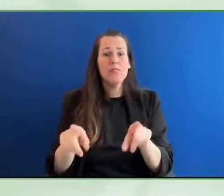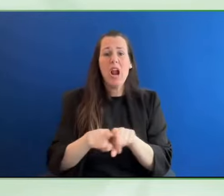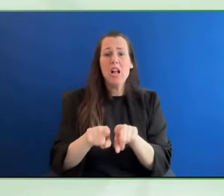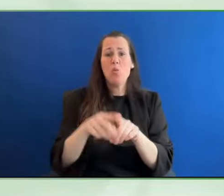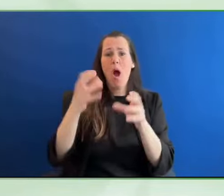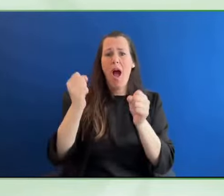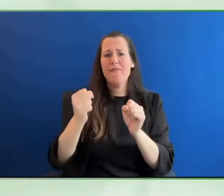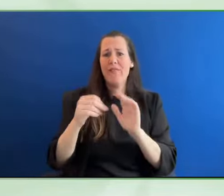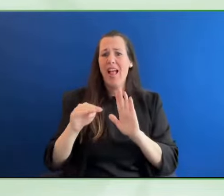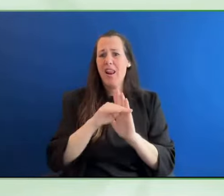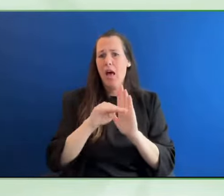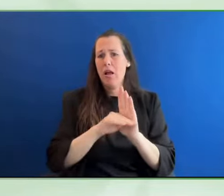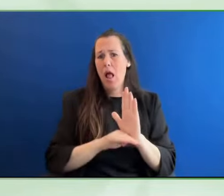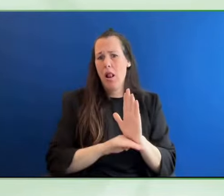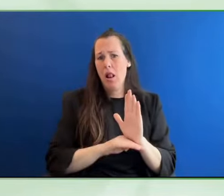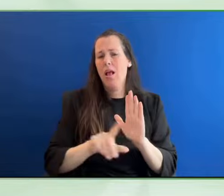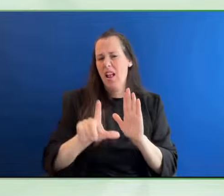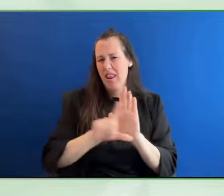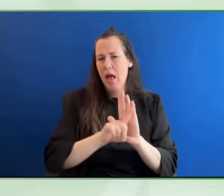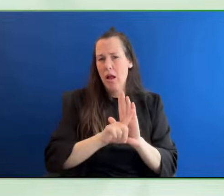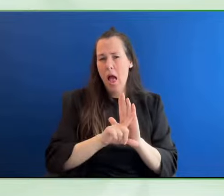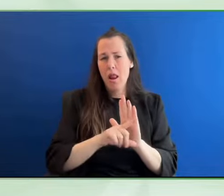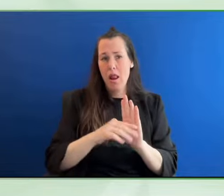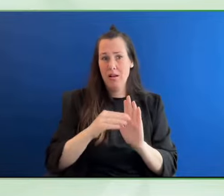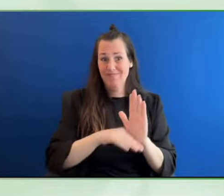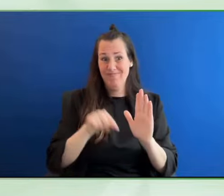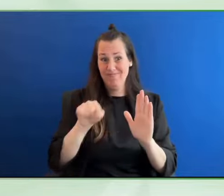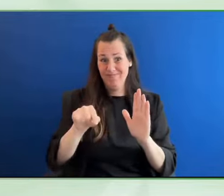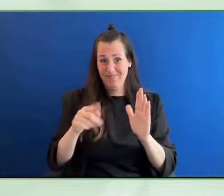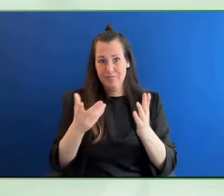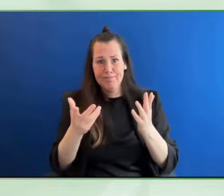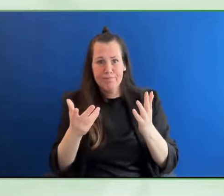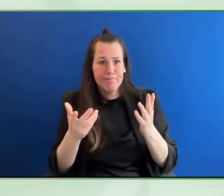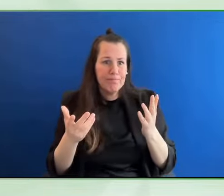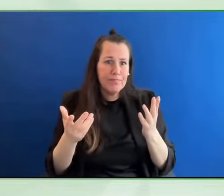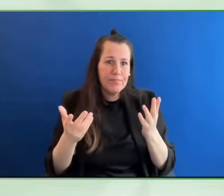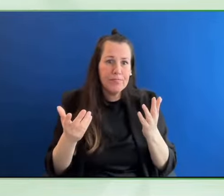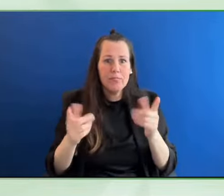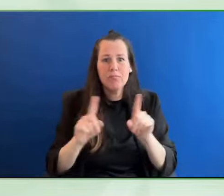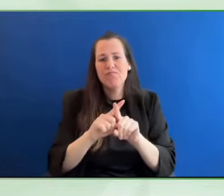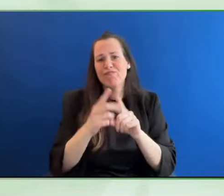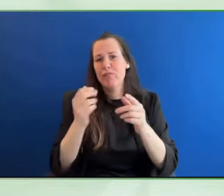at companies is something The Valuable 500 pays attention to.